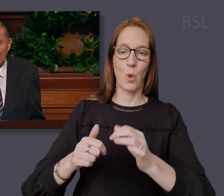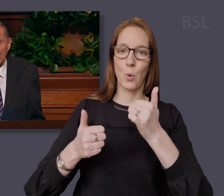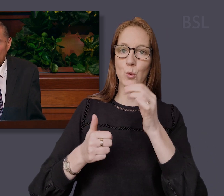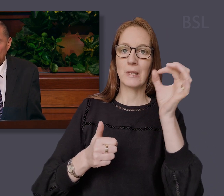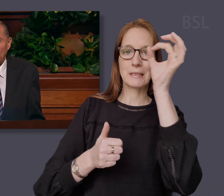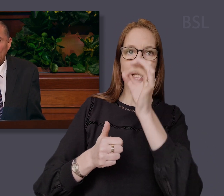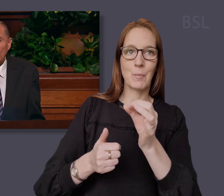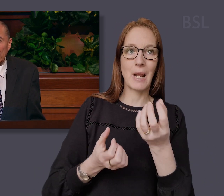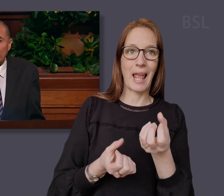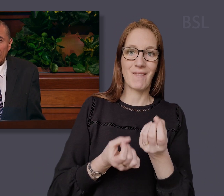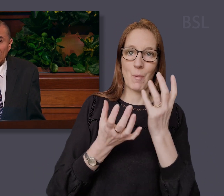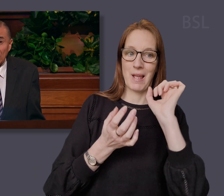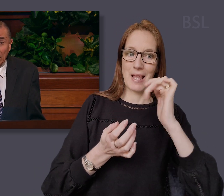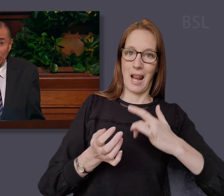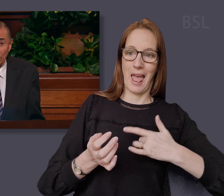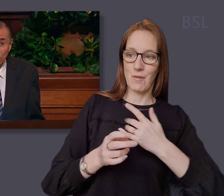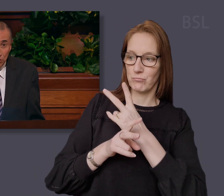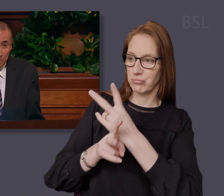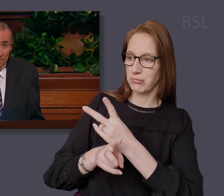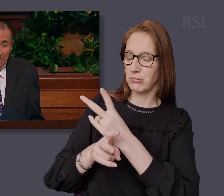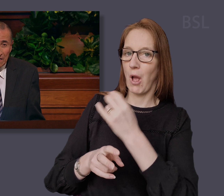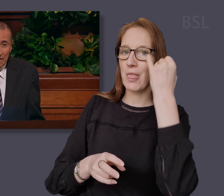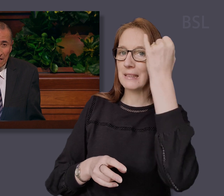the good shepherd giveth his life for the sheep. …